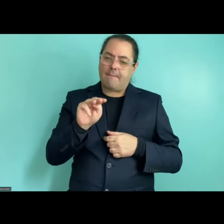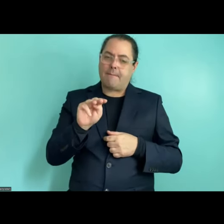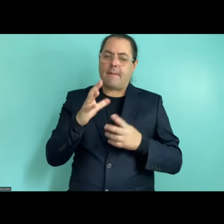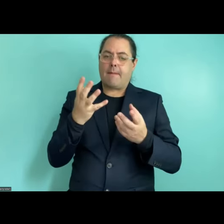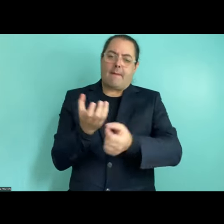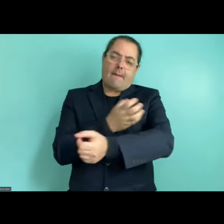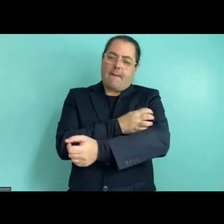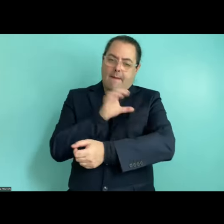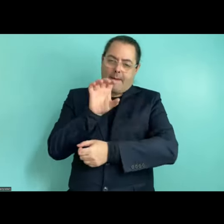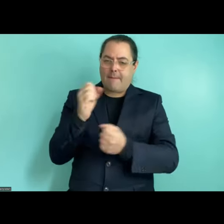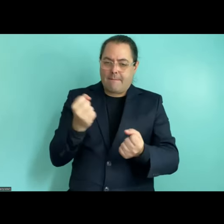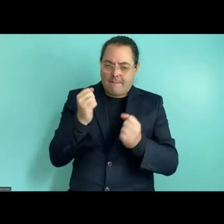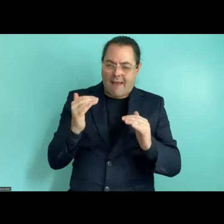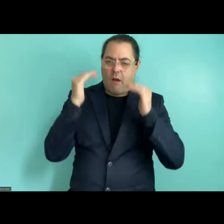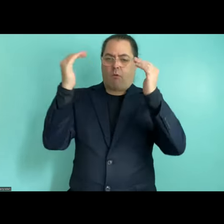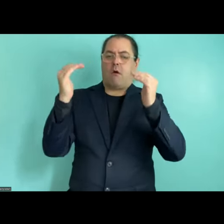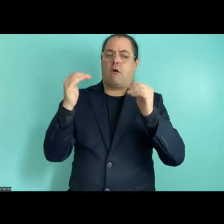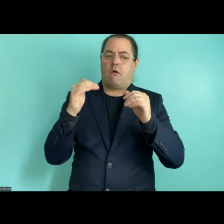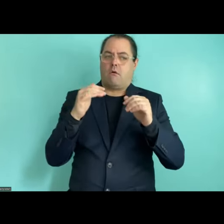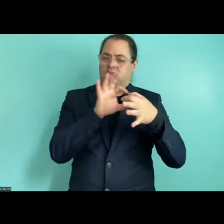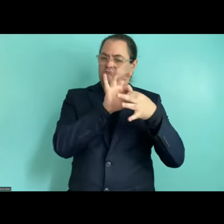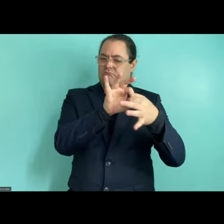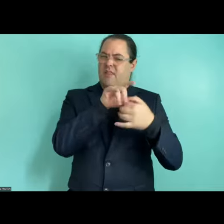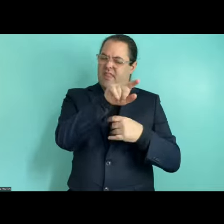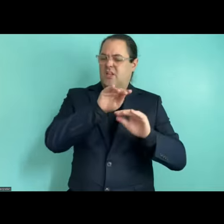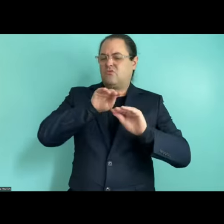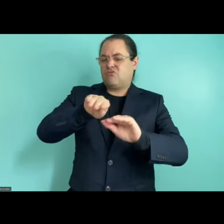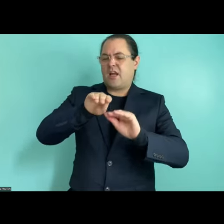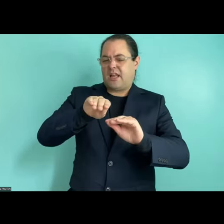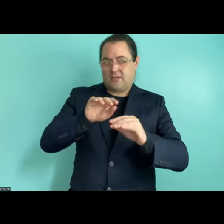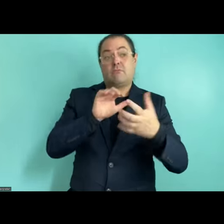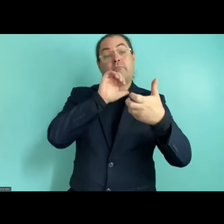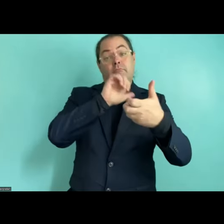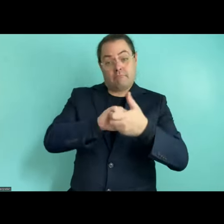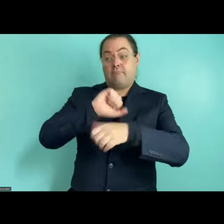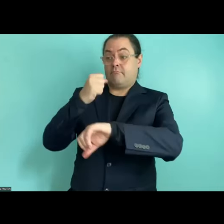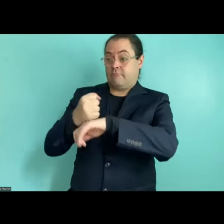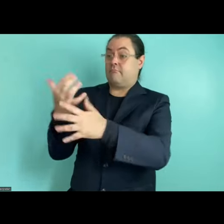and also to ensure that we create those opportunities for employment around the ICT sector. And